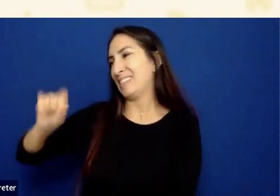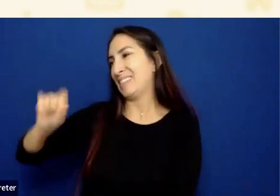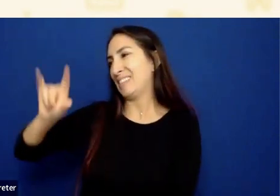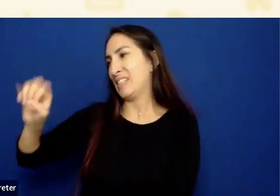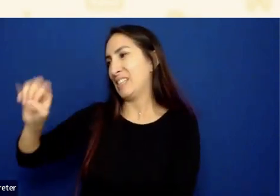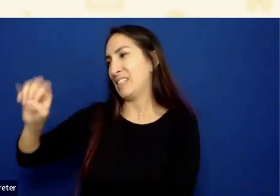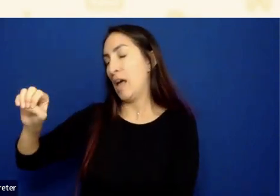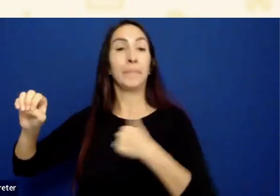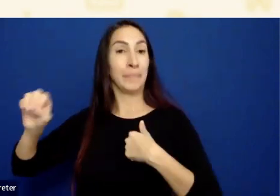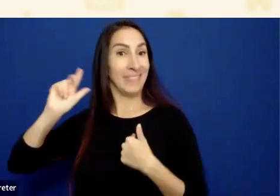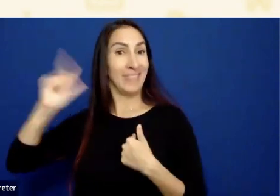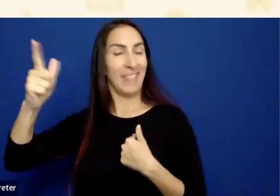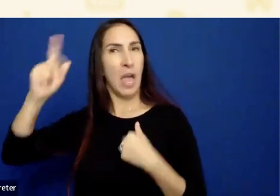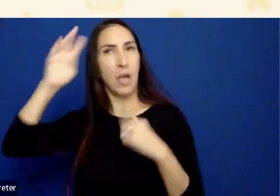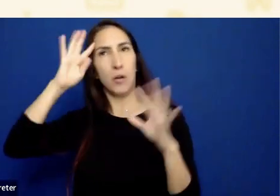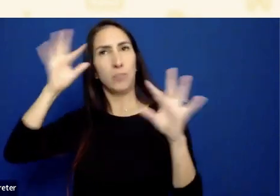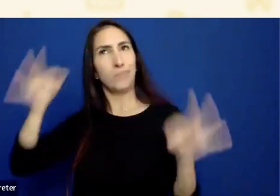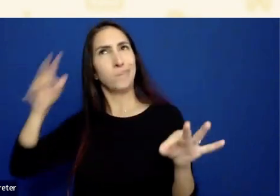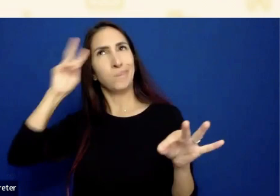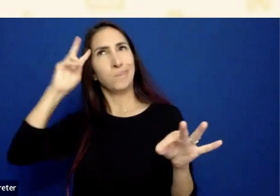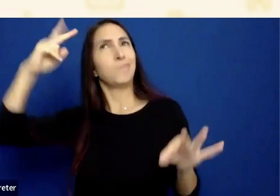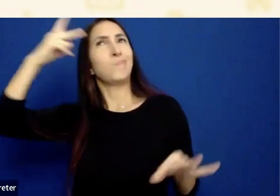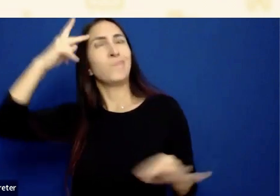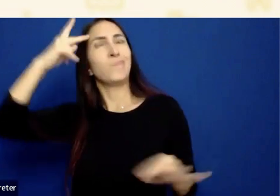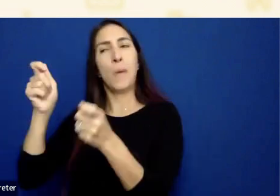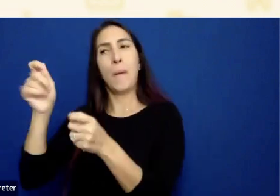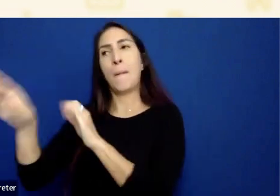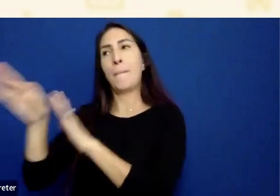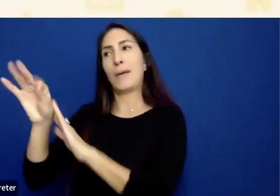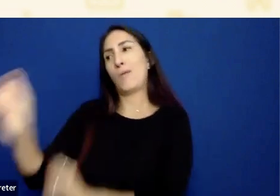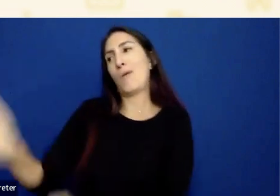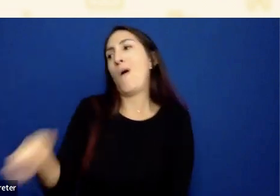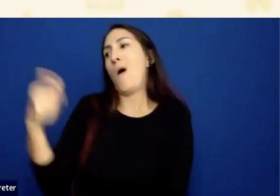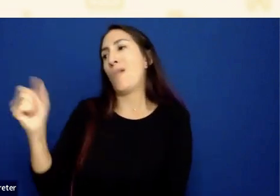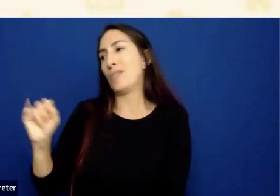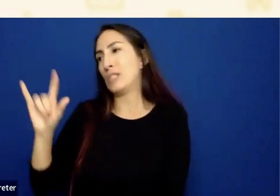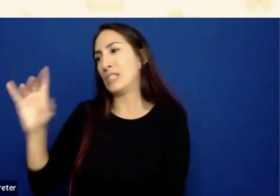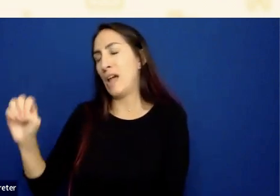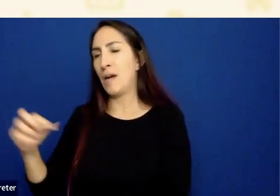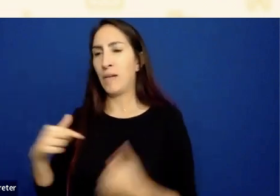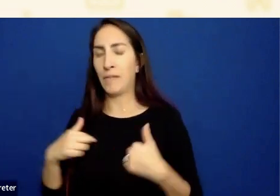and I wasn't quite sure if I had unselected one